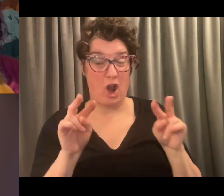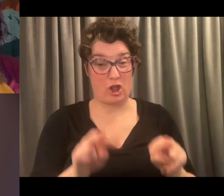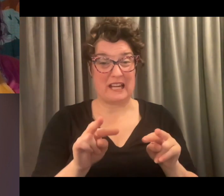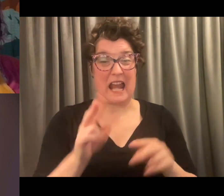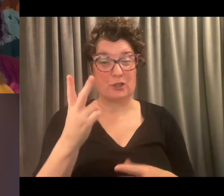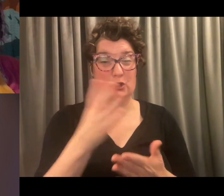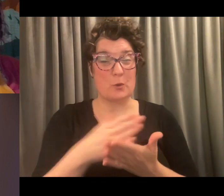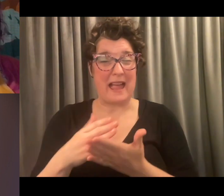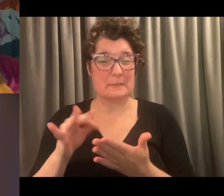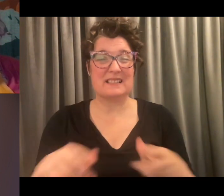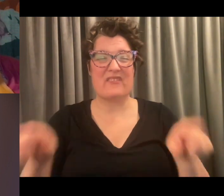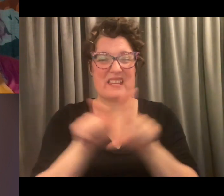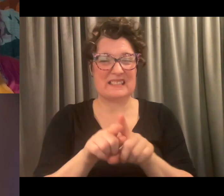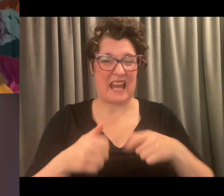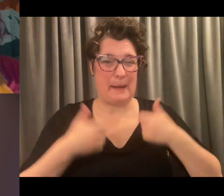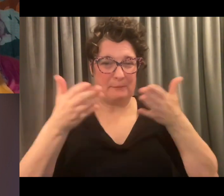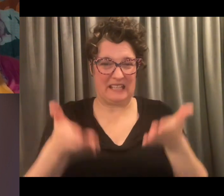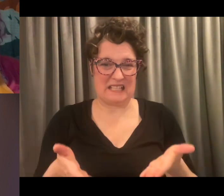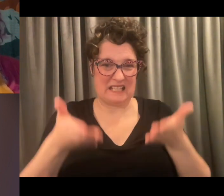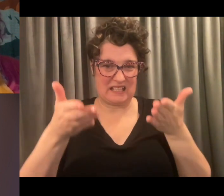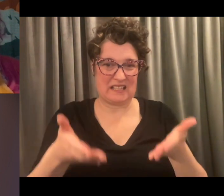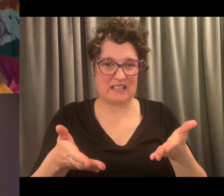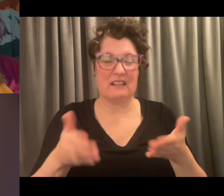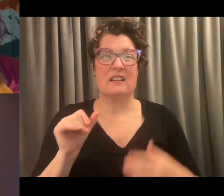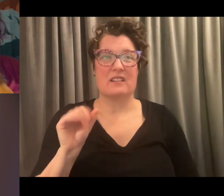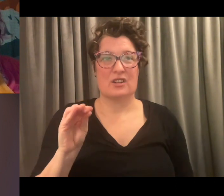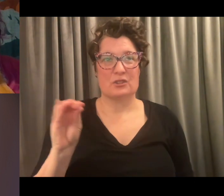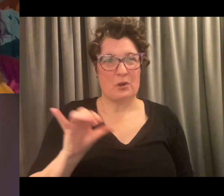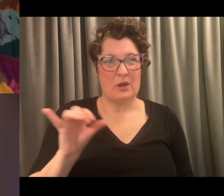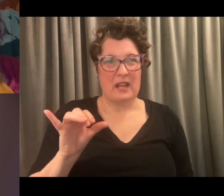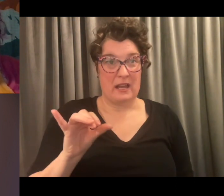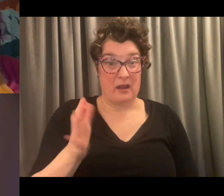Never: And so like, this is like a part of God marrying another part of God.